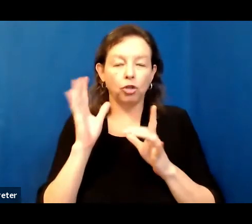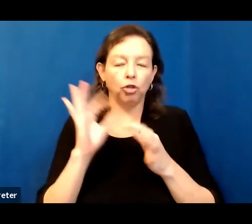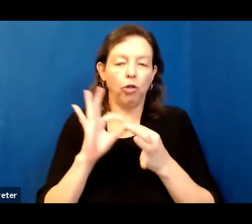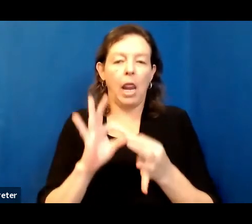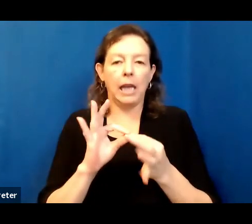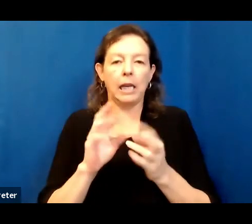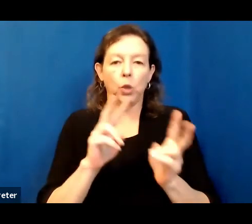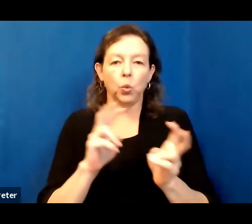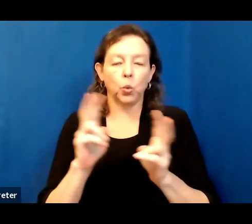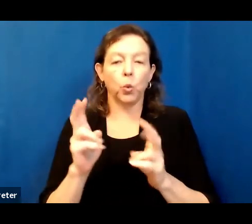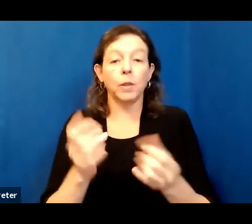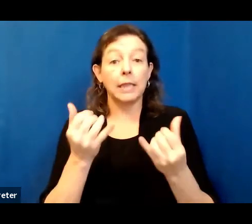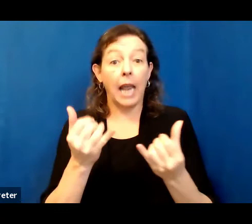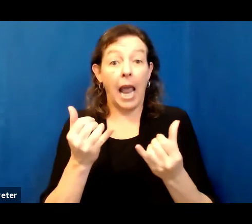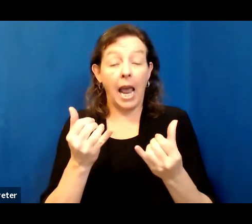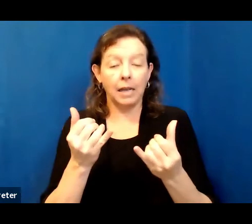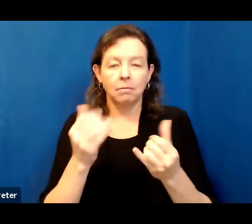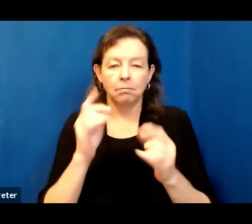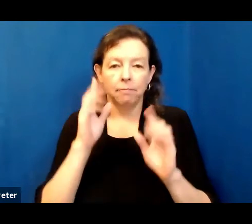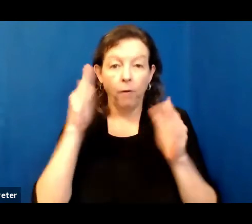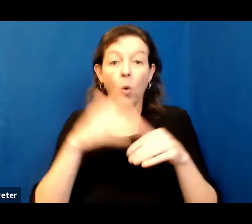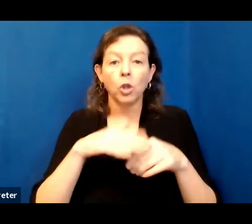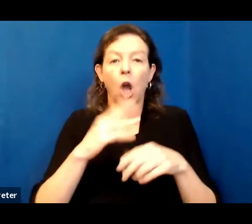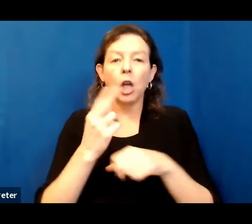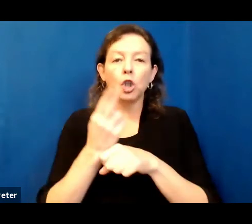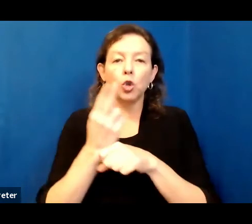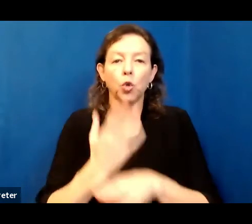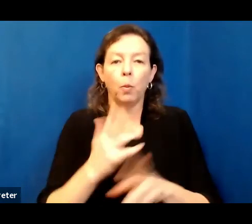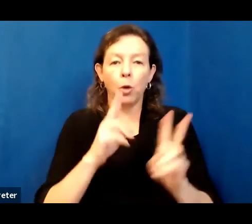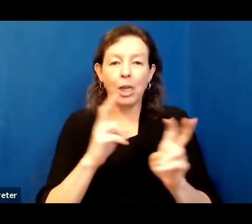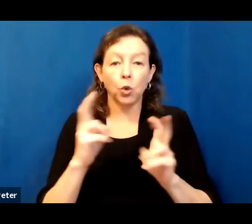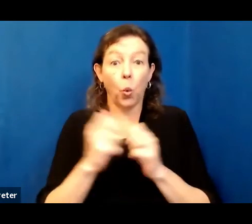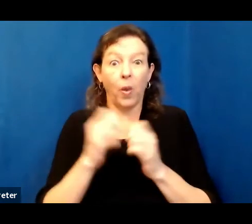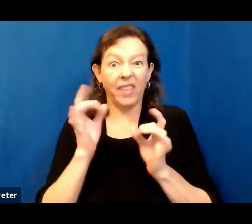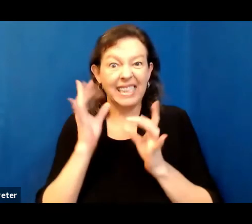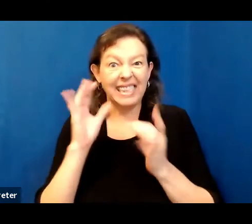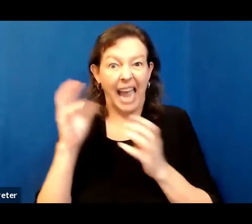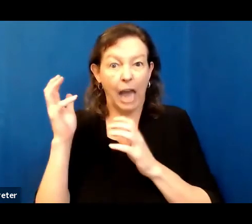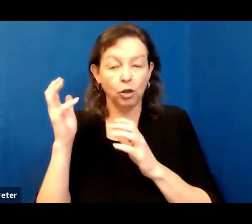So today's is about consumer issues and disasters. And our Q and A would not be possible